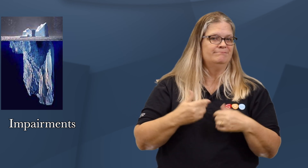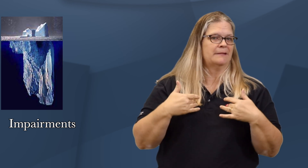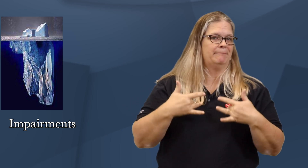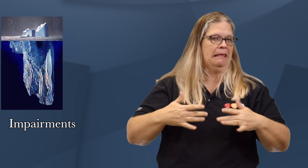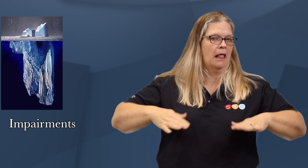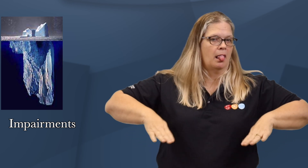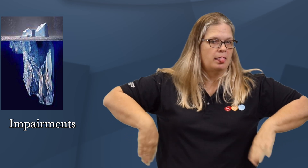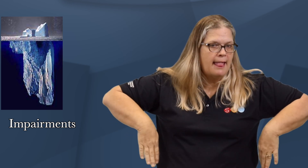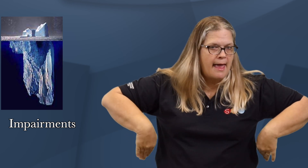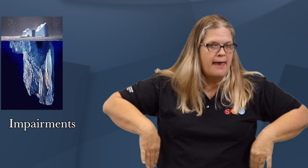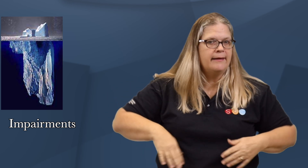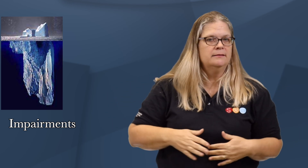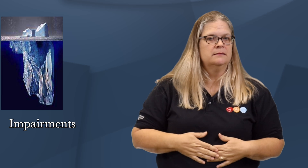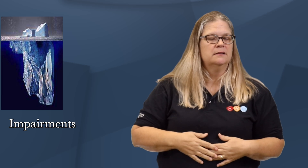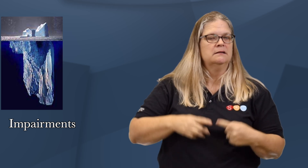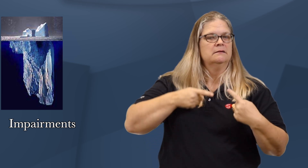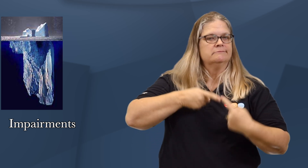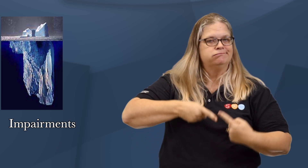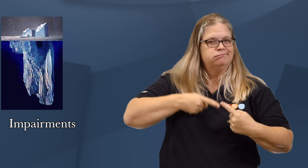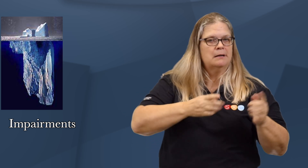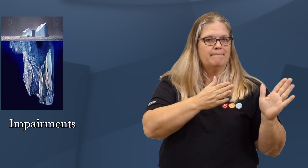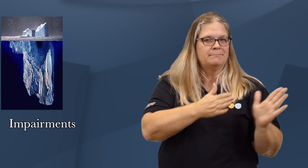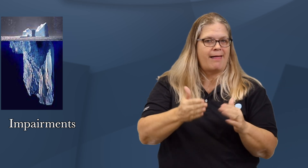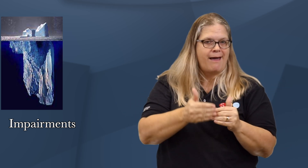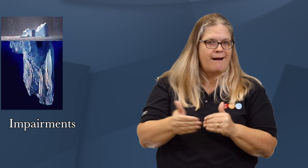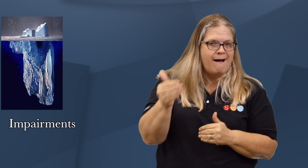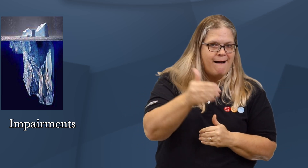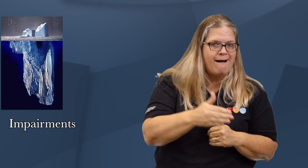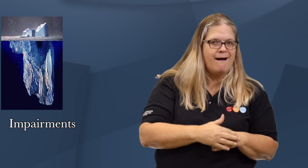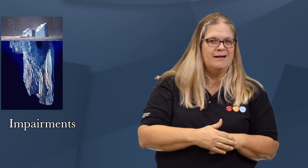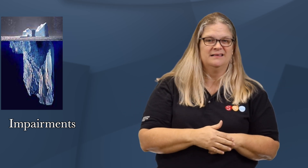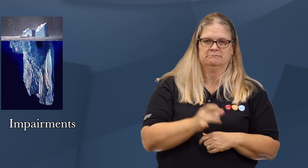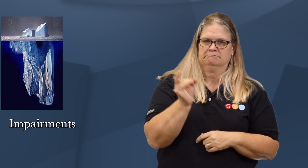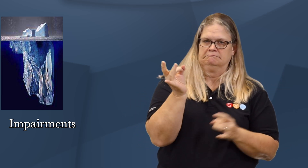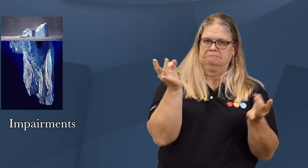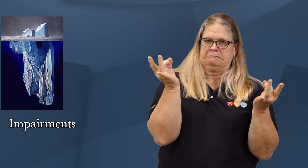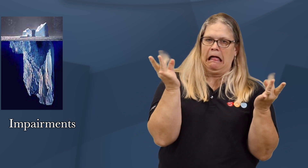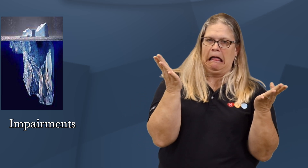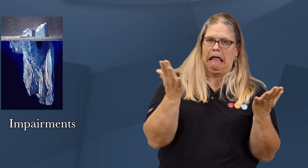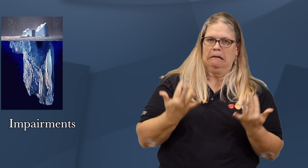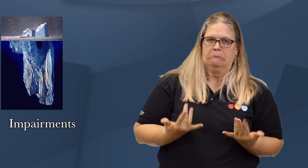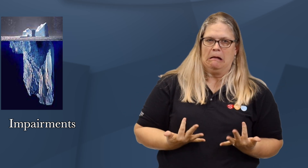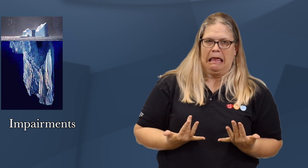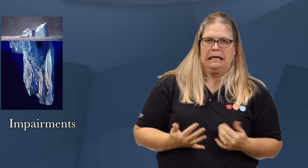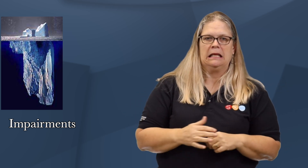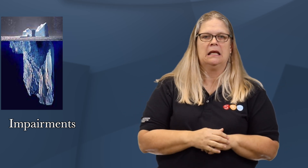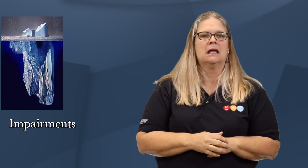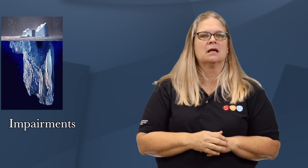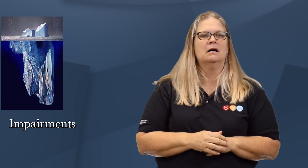a tendency towards being late, difficulty planning ahead. They hate to wait their turn.